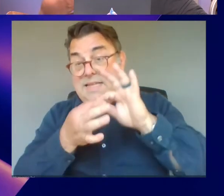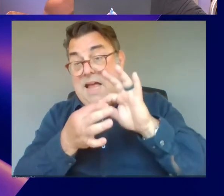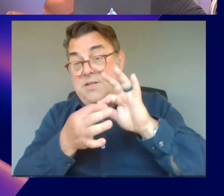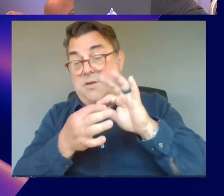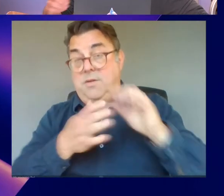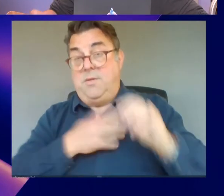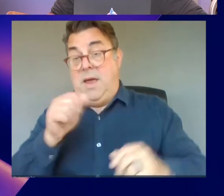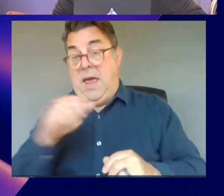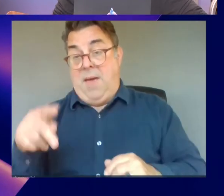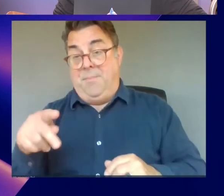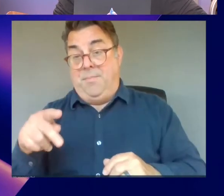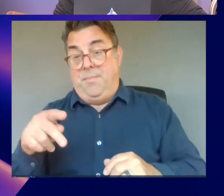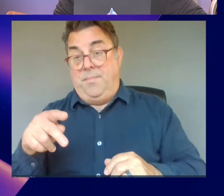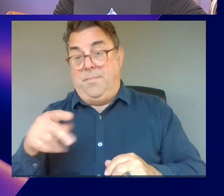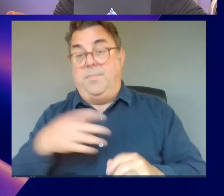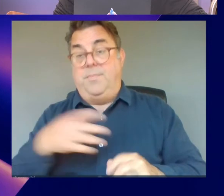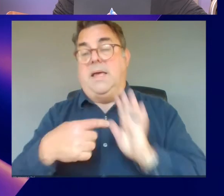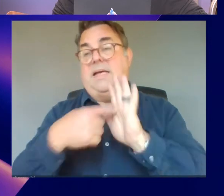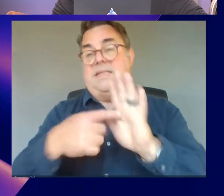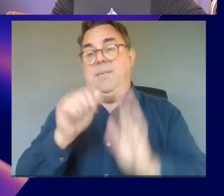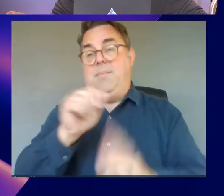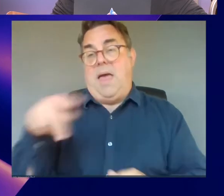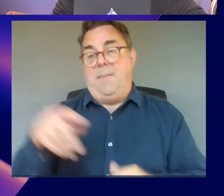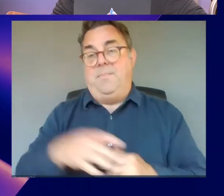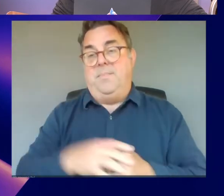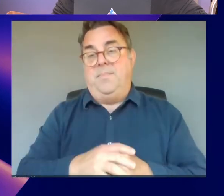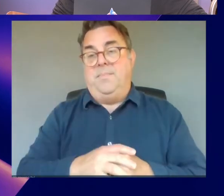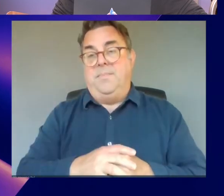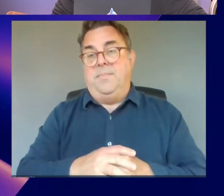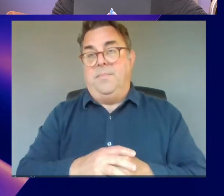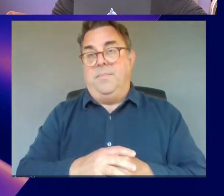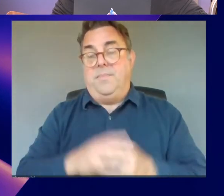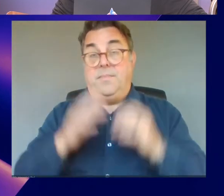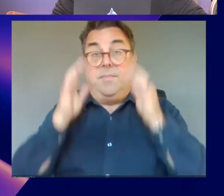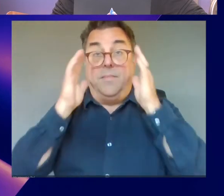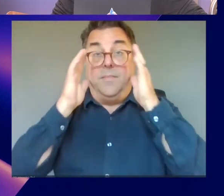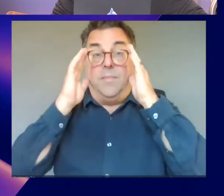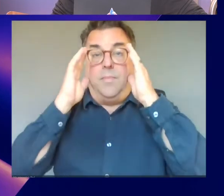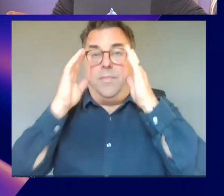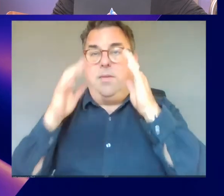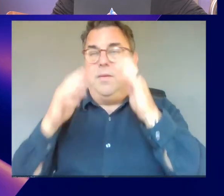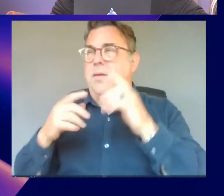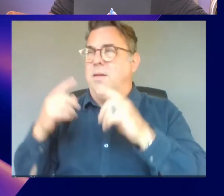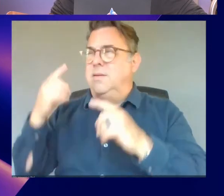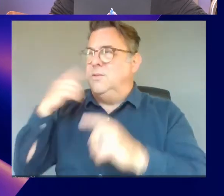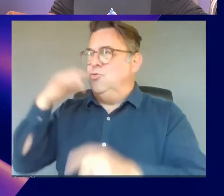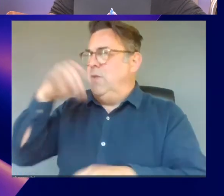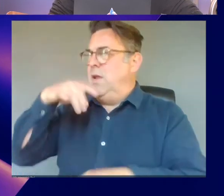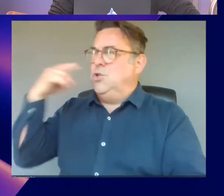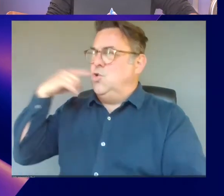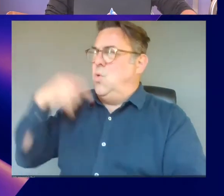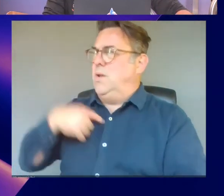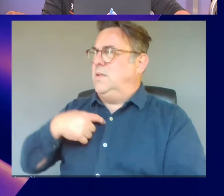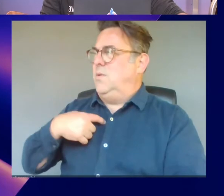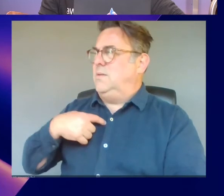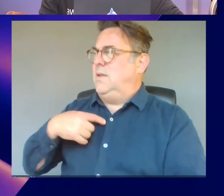which is my sample application here... (metal screeching) [Dani] Sorry, that was the aliens from above if you guys heard that. Yeah, I'm not sure what that was. [Dani] They're here.